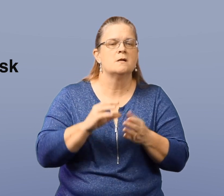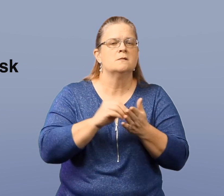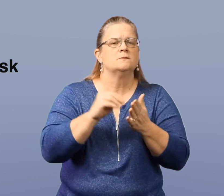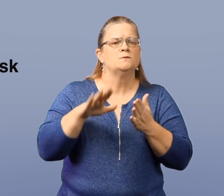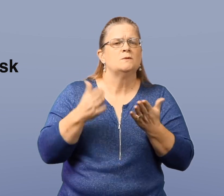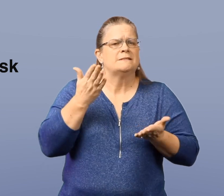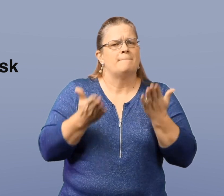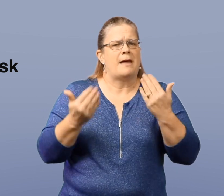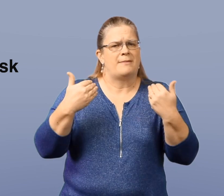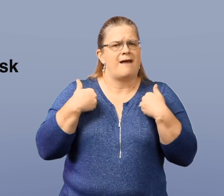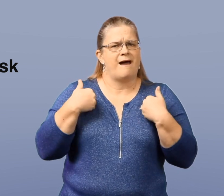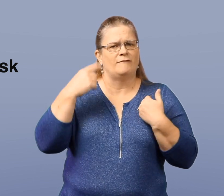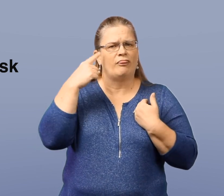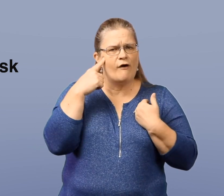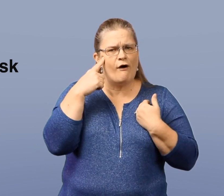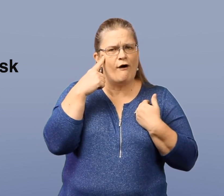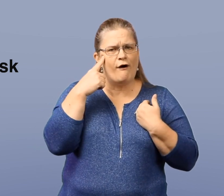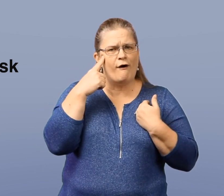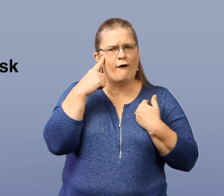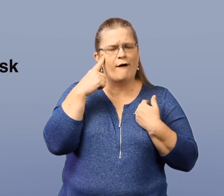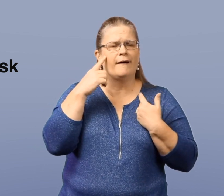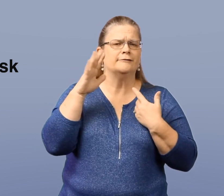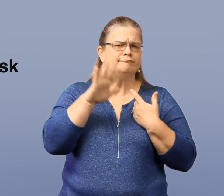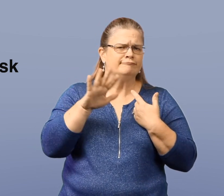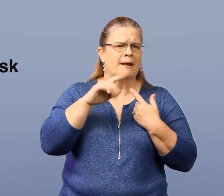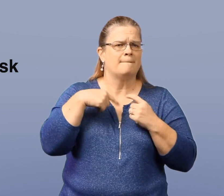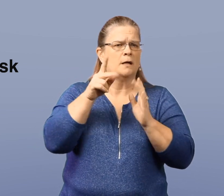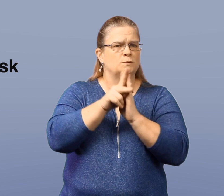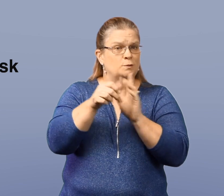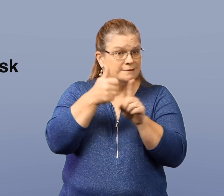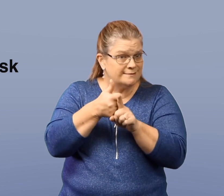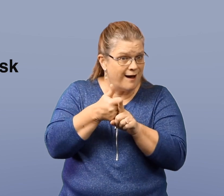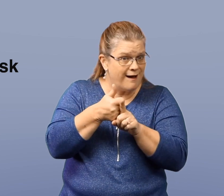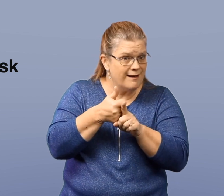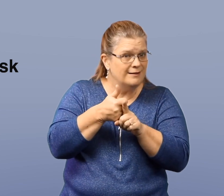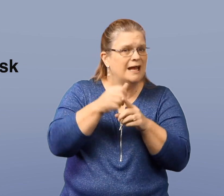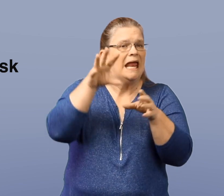suggesting the onset or deterioration of a mental health condition.